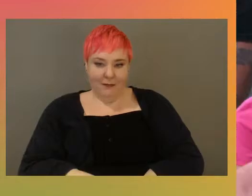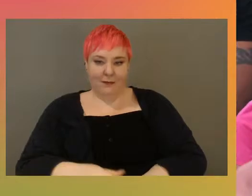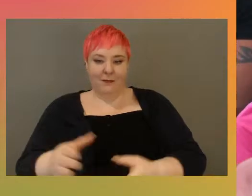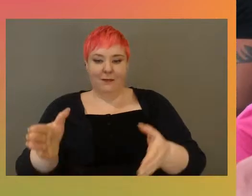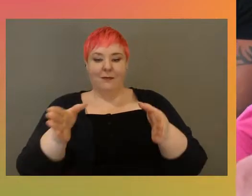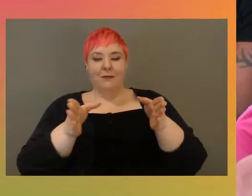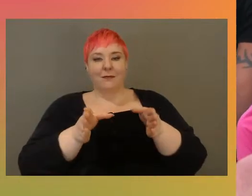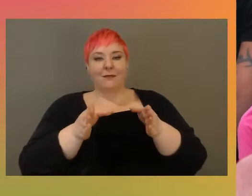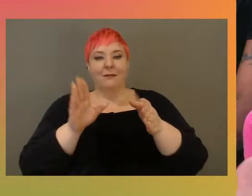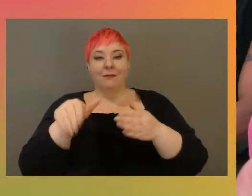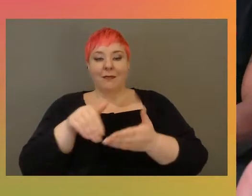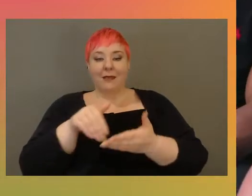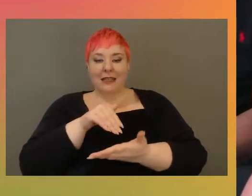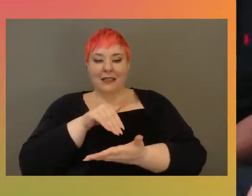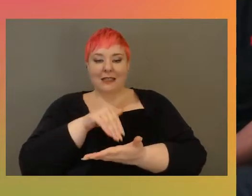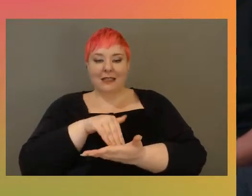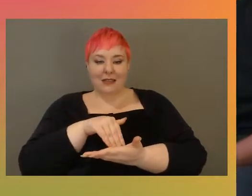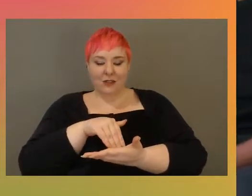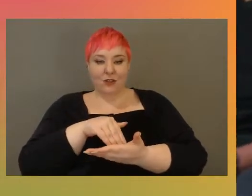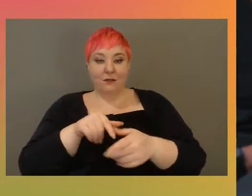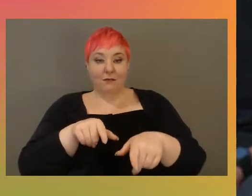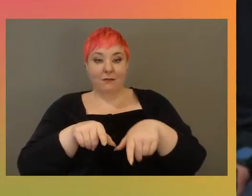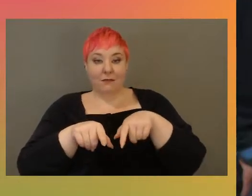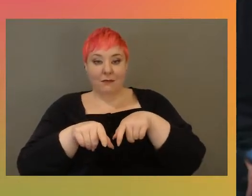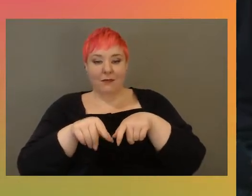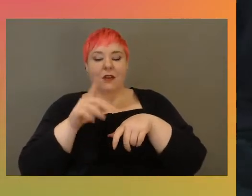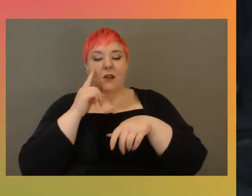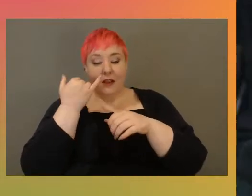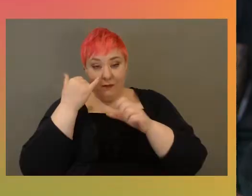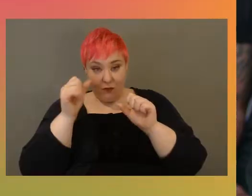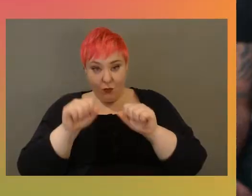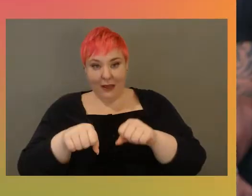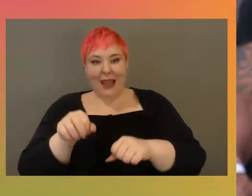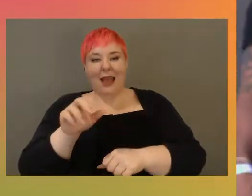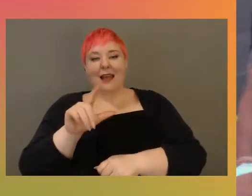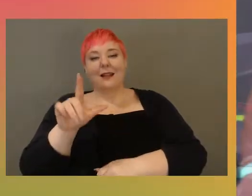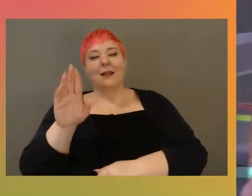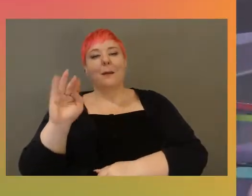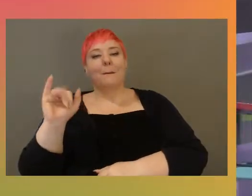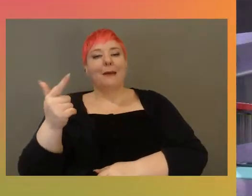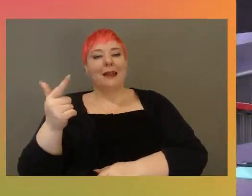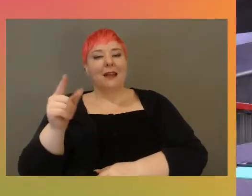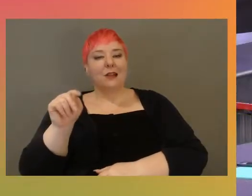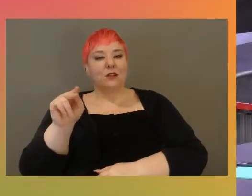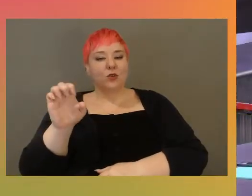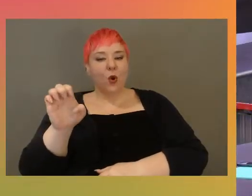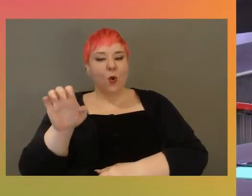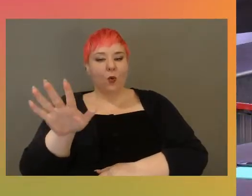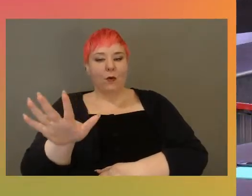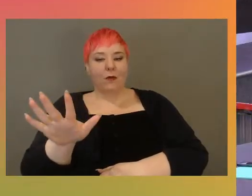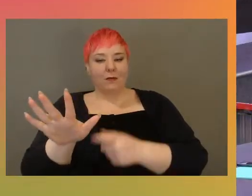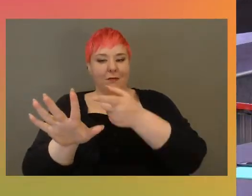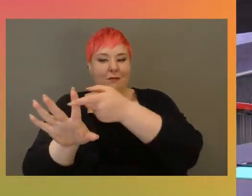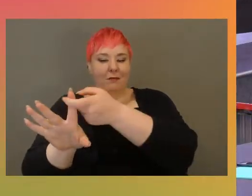YOUR ABDOMINAL MUSCLES. COME BACK TO CENTER.